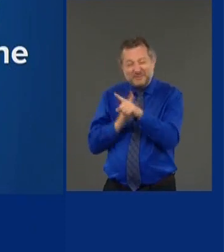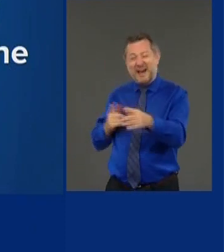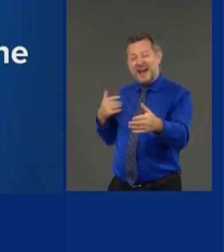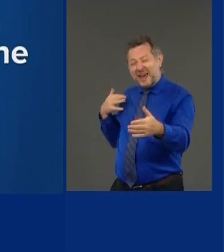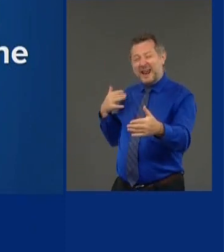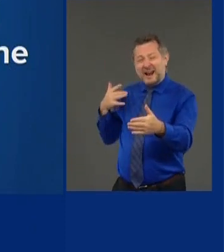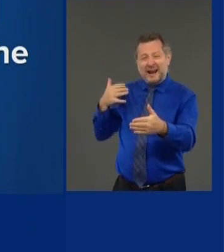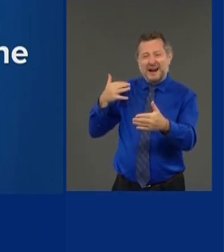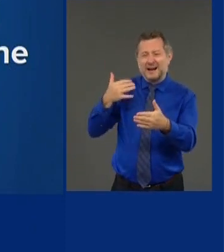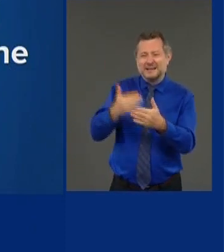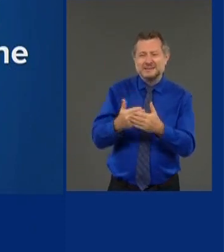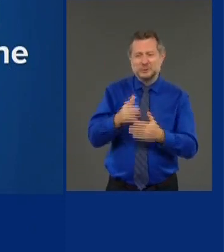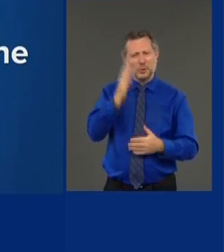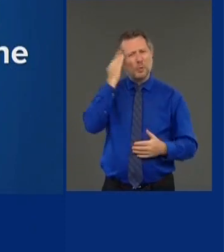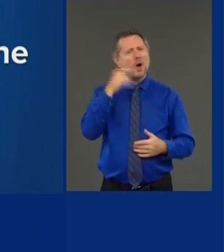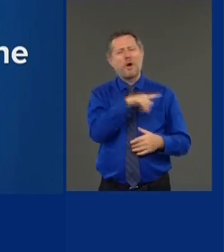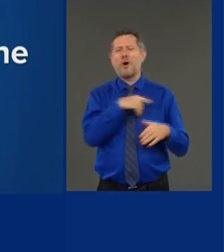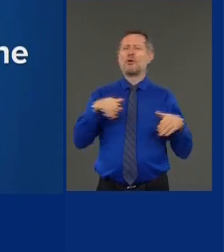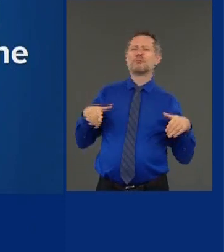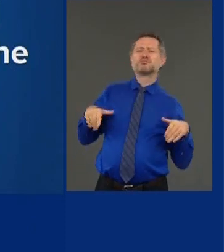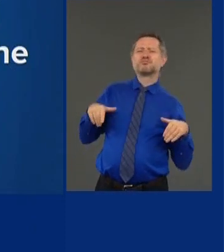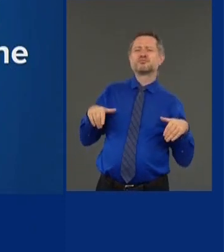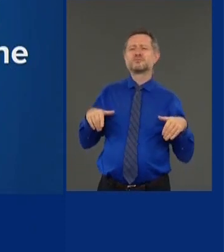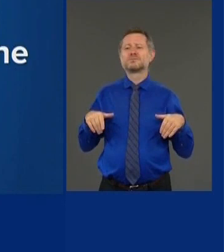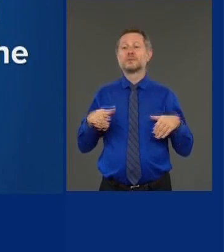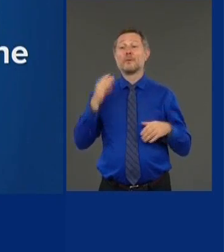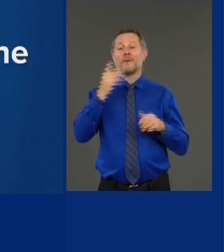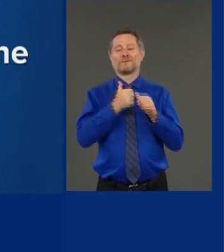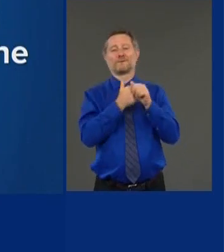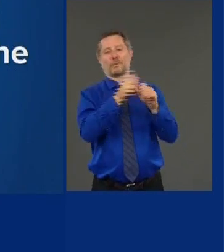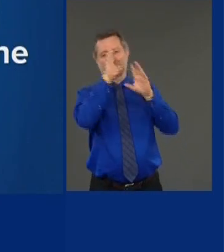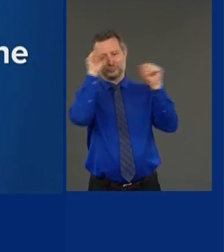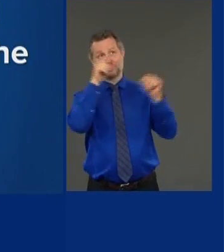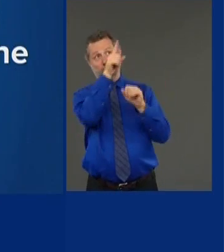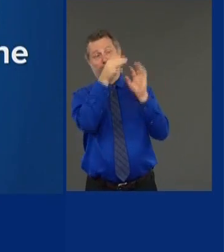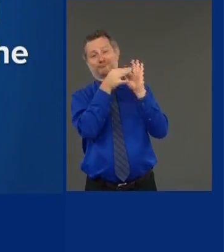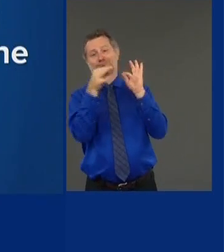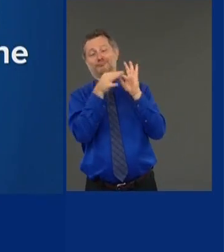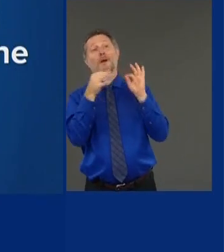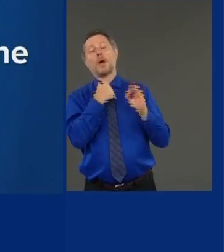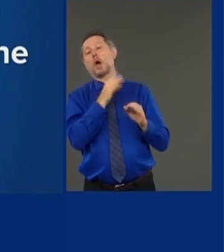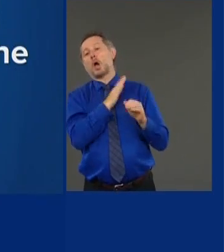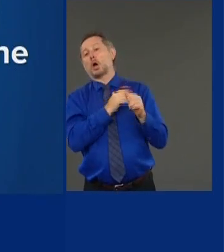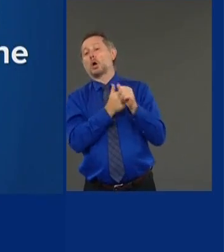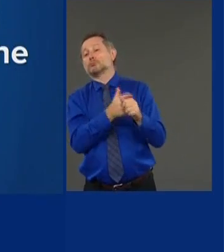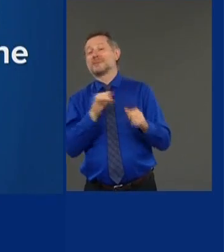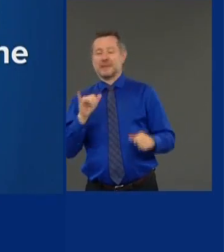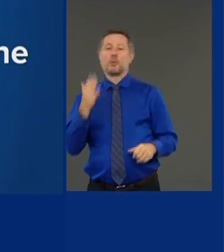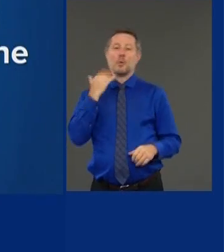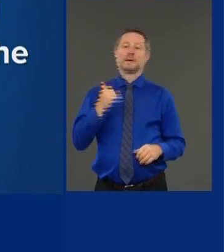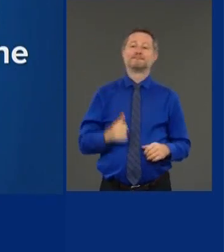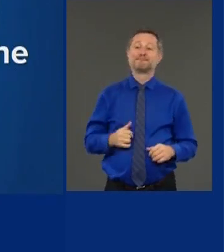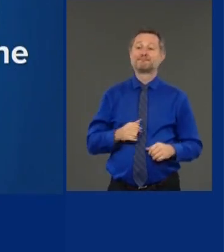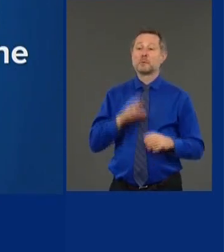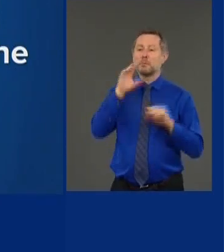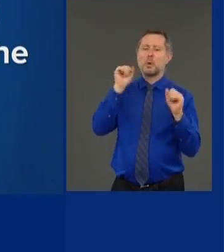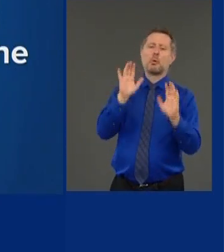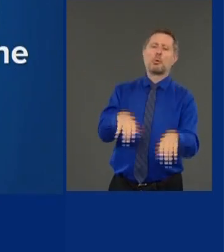HOW DID YOU NOT LOCATE ADDITIONAL PPE? YOU HAD SIX MONTHS. THE REASON THEY DIDN'T? BECAUSE THEY WERE LISTENING TO